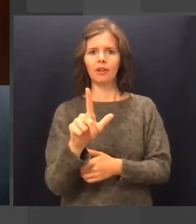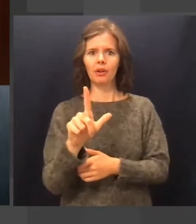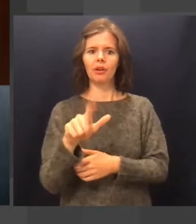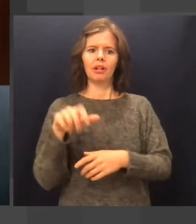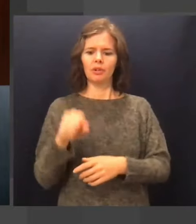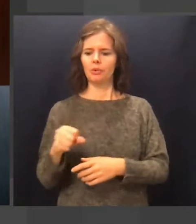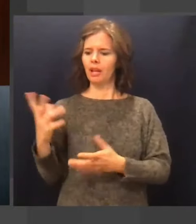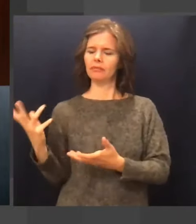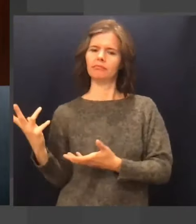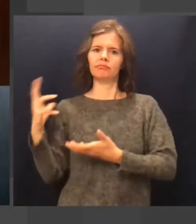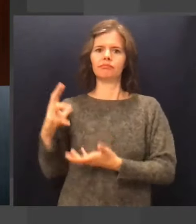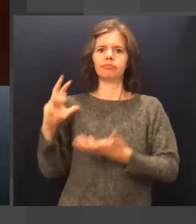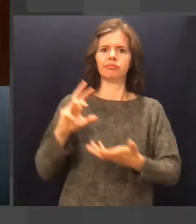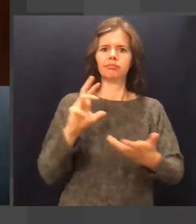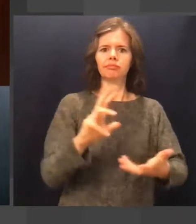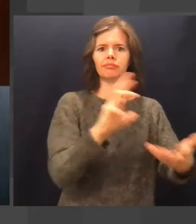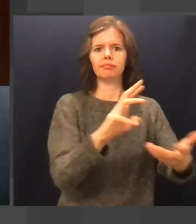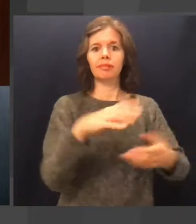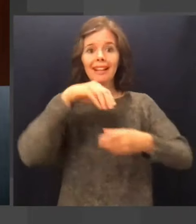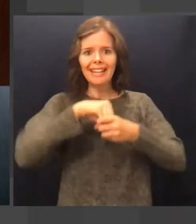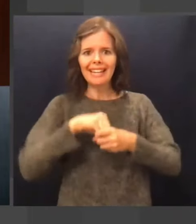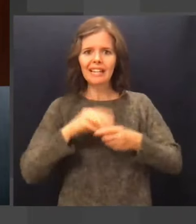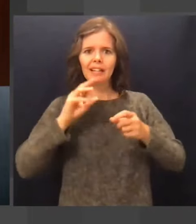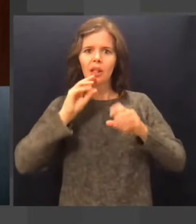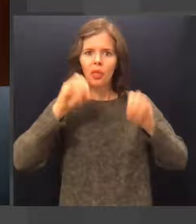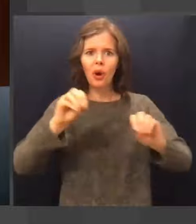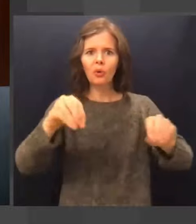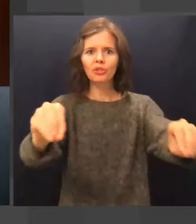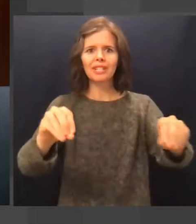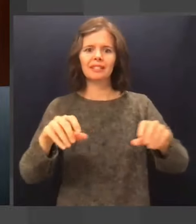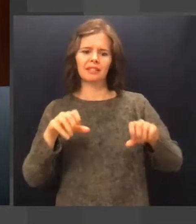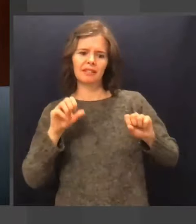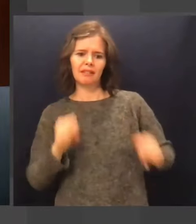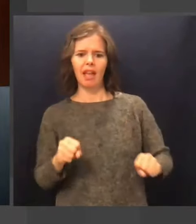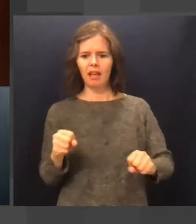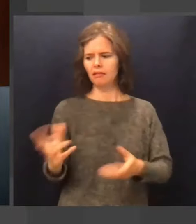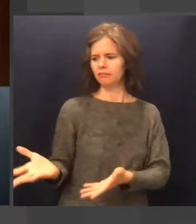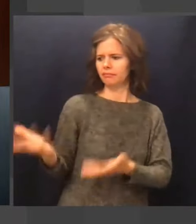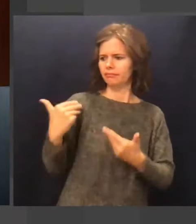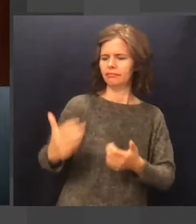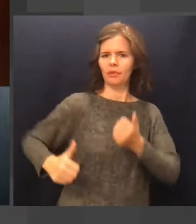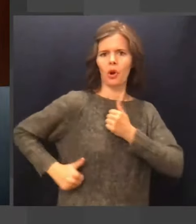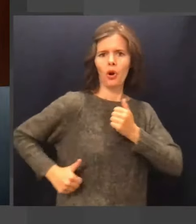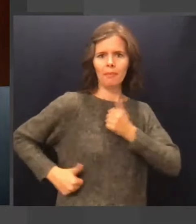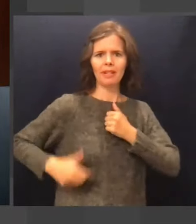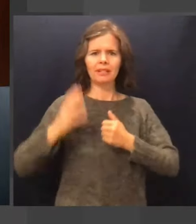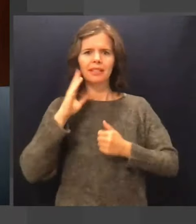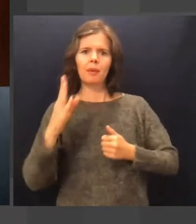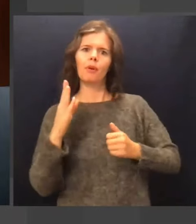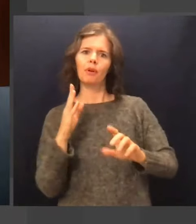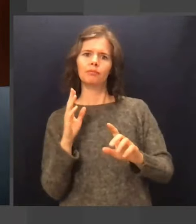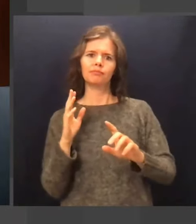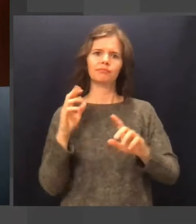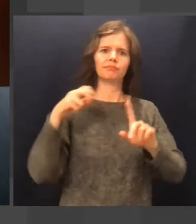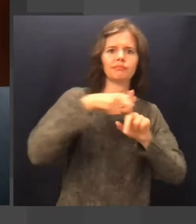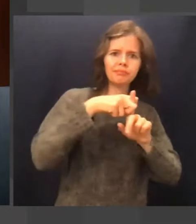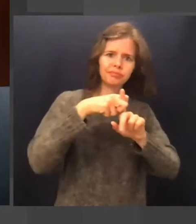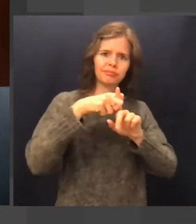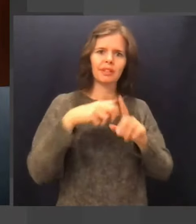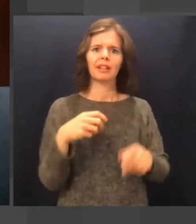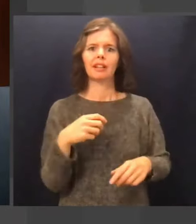AXE LOT ARMY AND THEY WILL HELPU